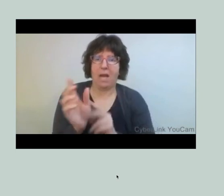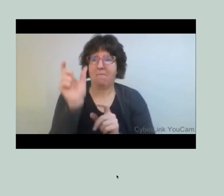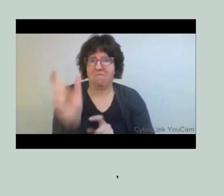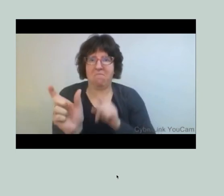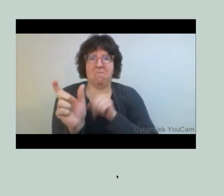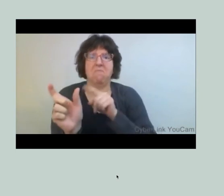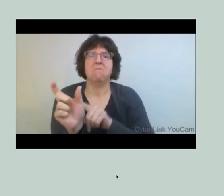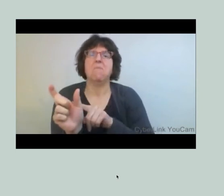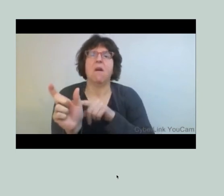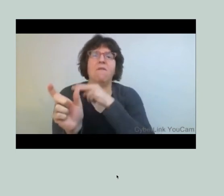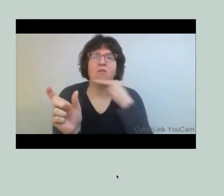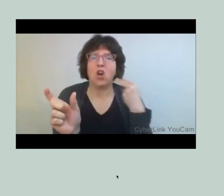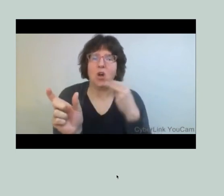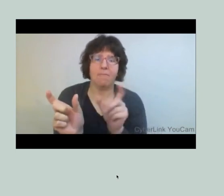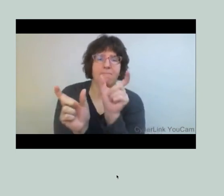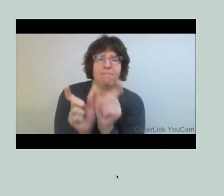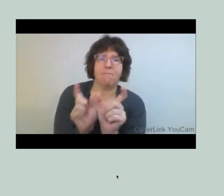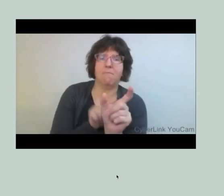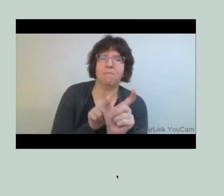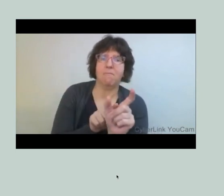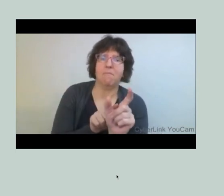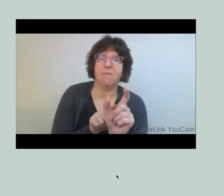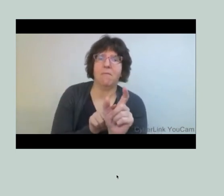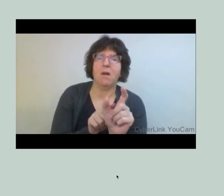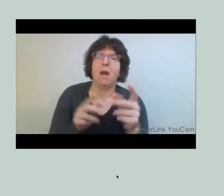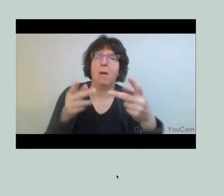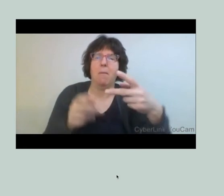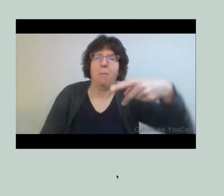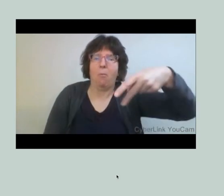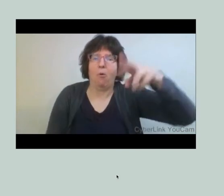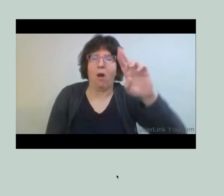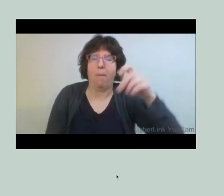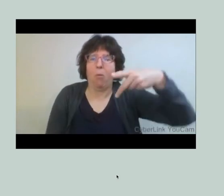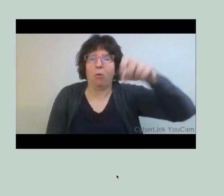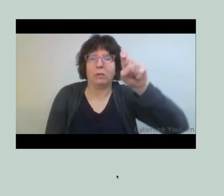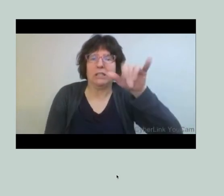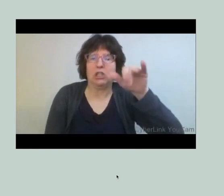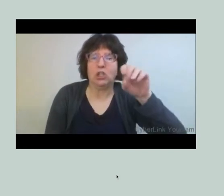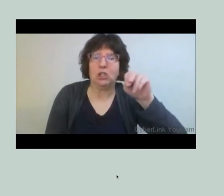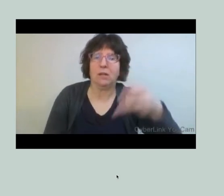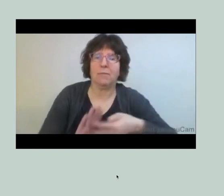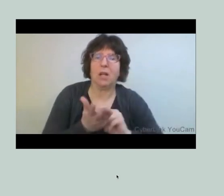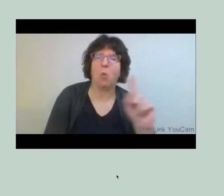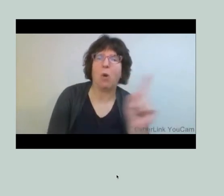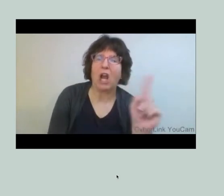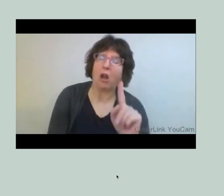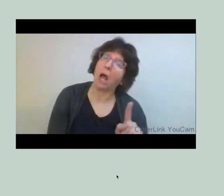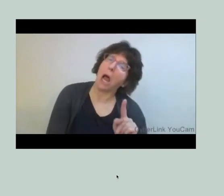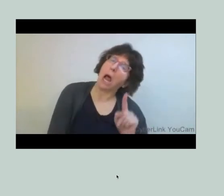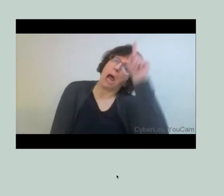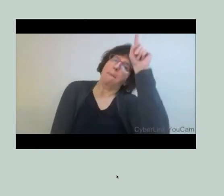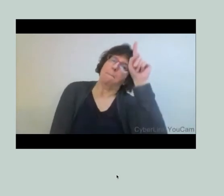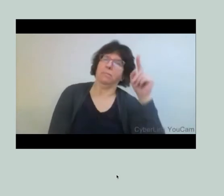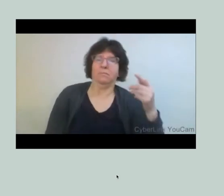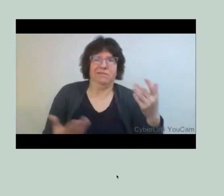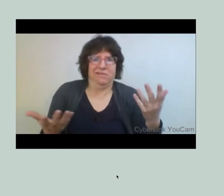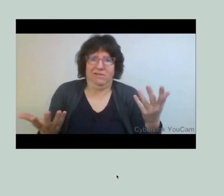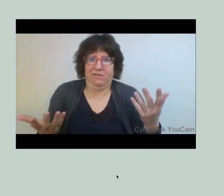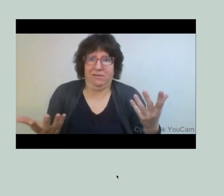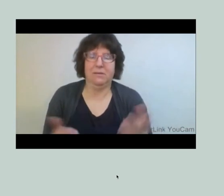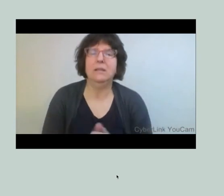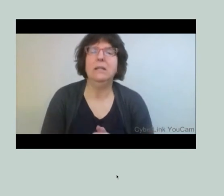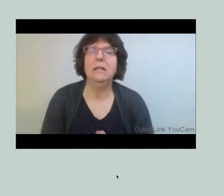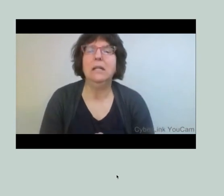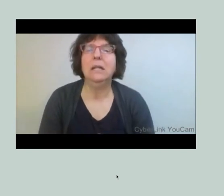It makes no sense when you think about the meaning of the individual words - the verb 'get' and the preposition 'up.'